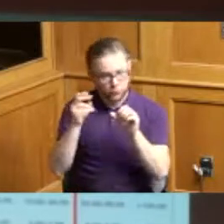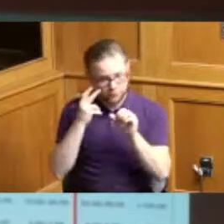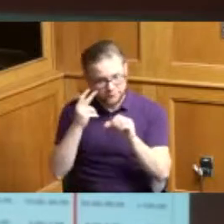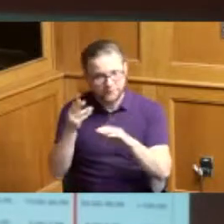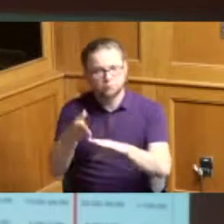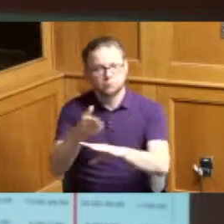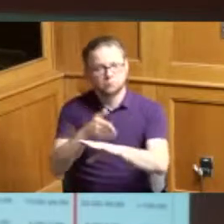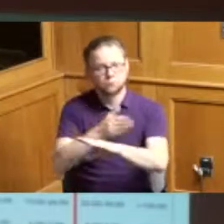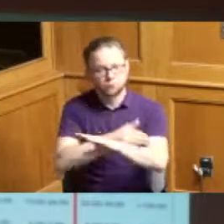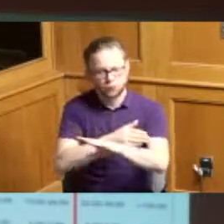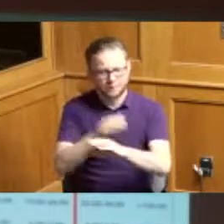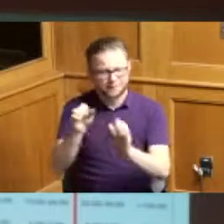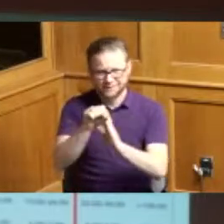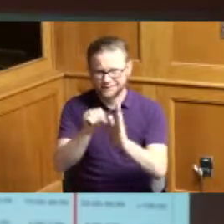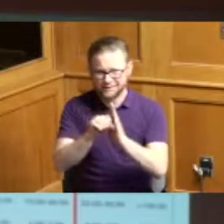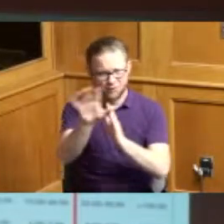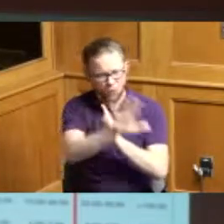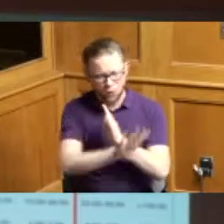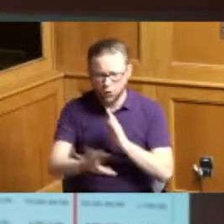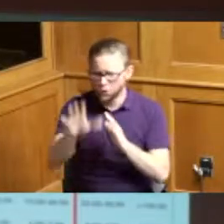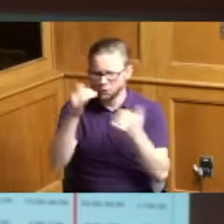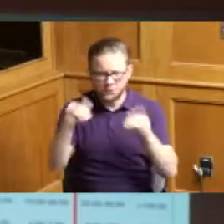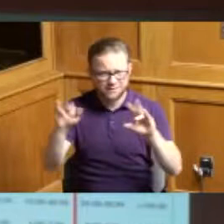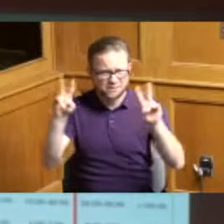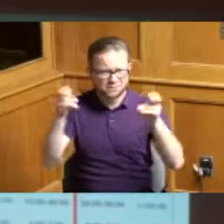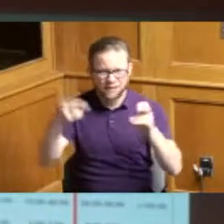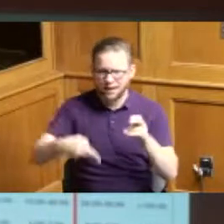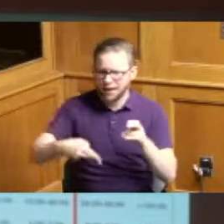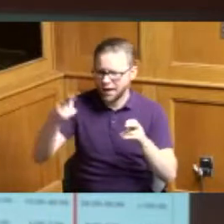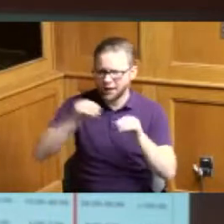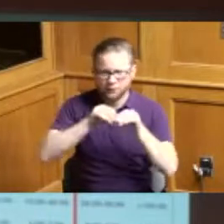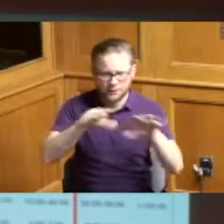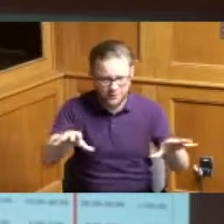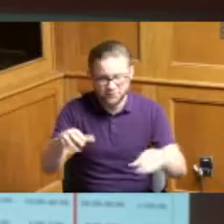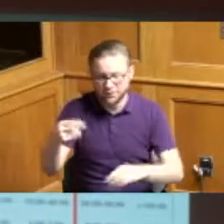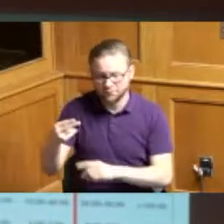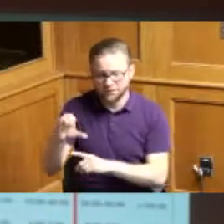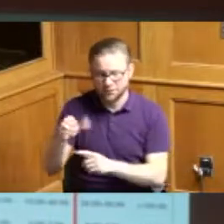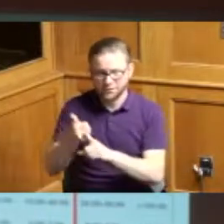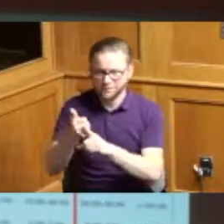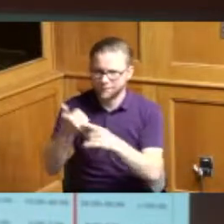remains high transmission Hamilton County remains high transmission the numbers are declining